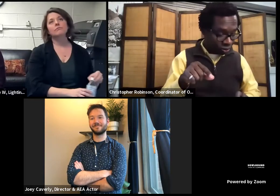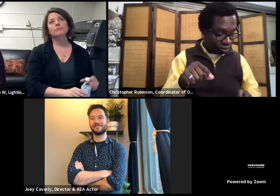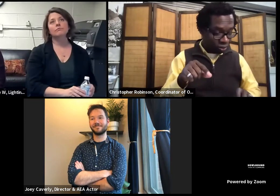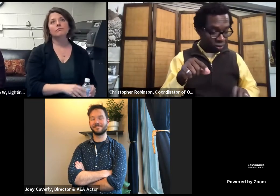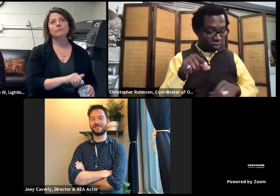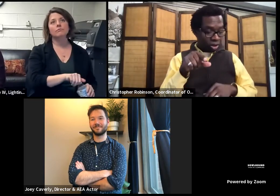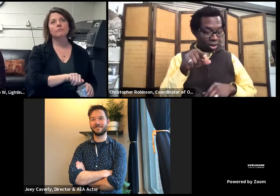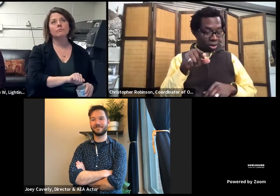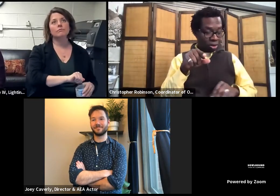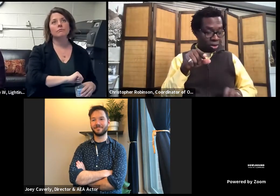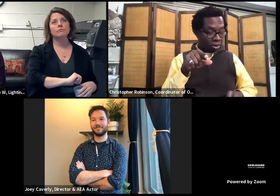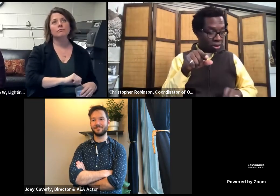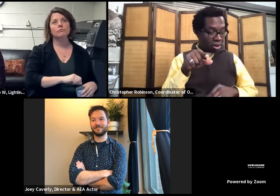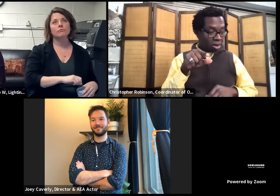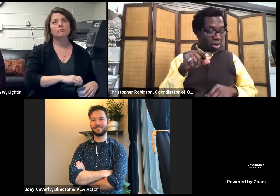Okay, let's move on to another question.